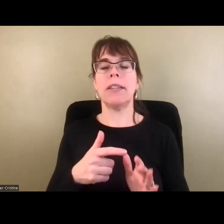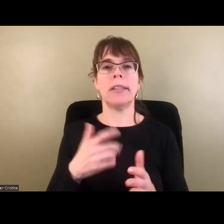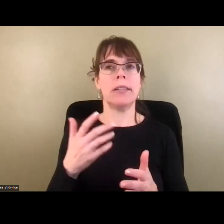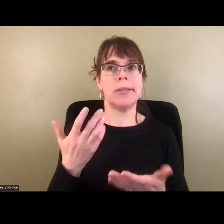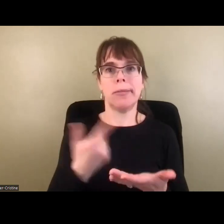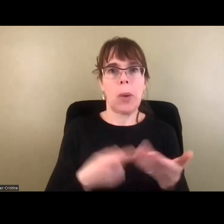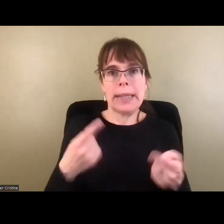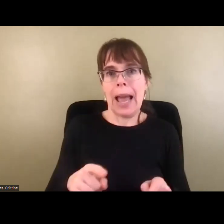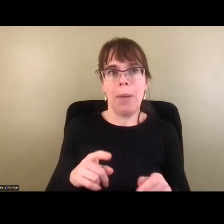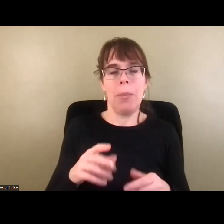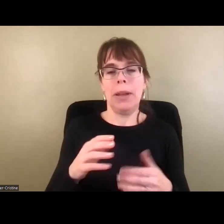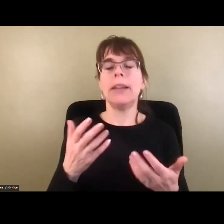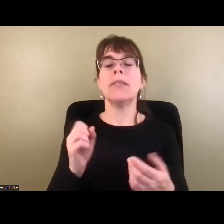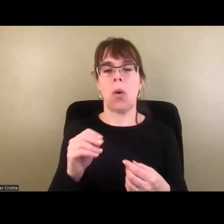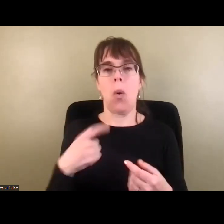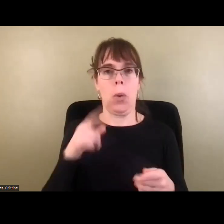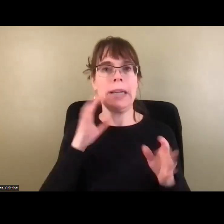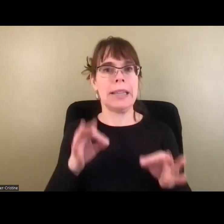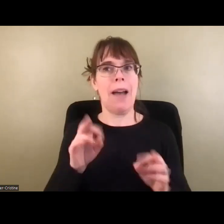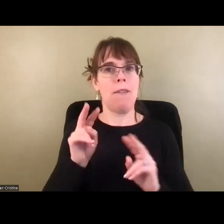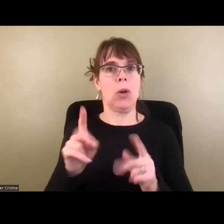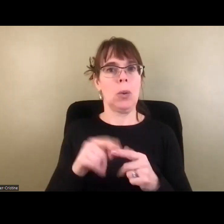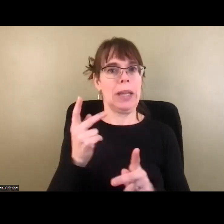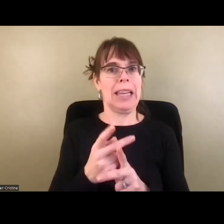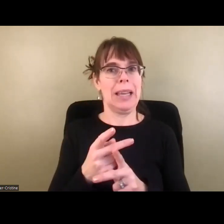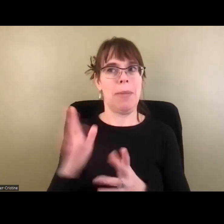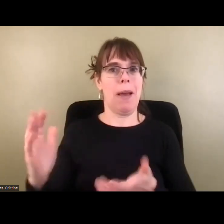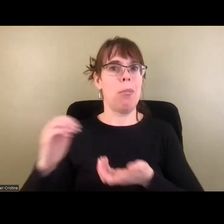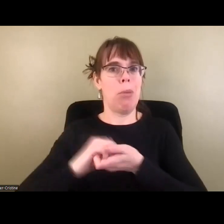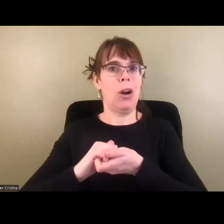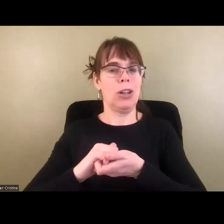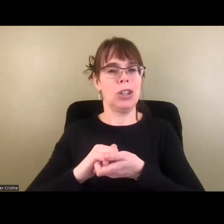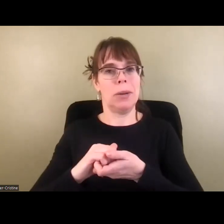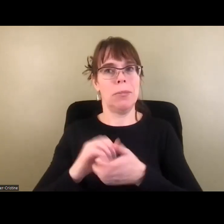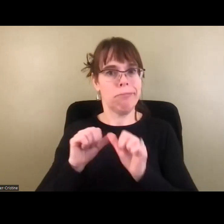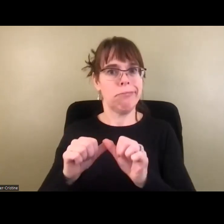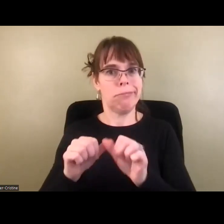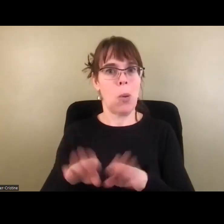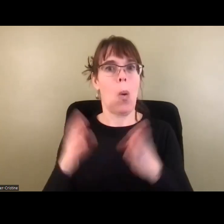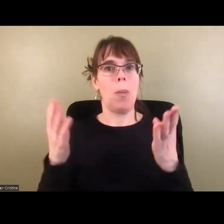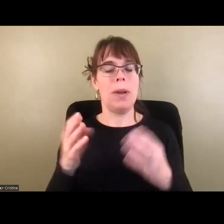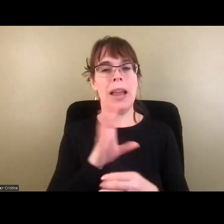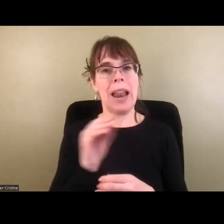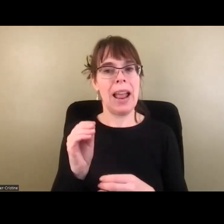So we're definitely looking forward to keeping those, the partnership moving forward, and we want